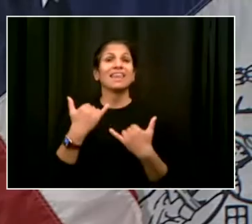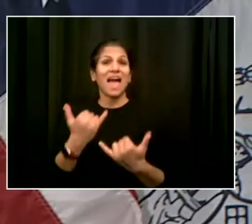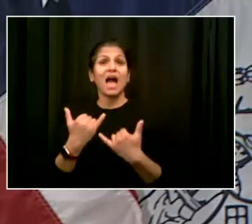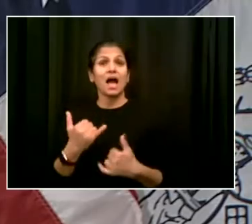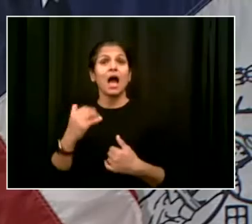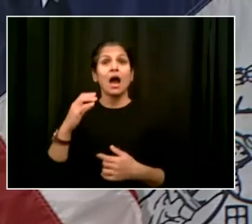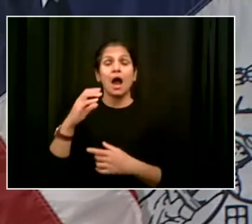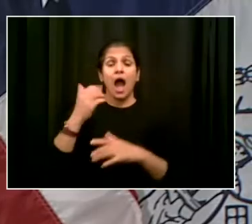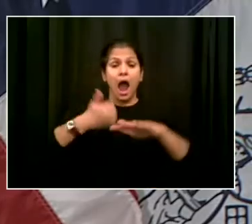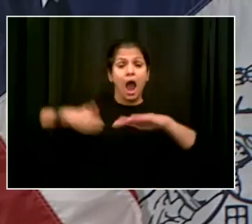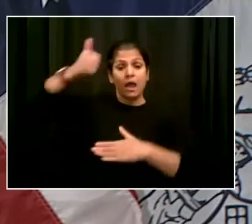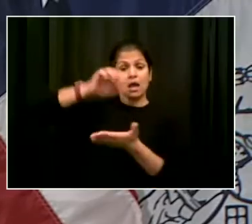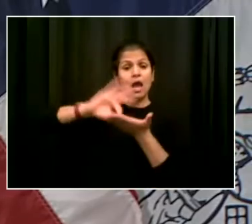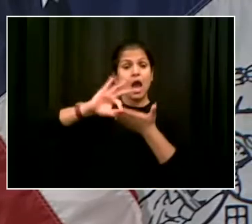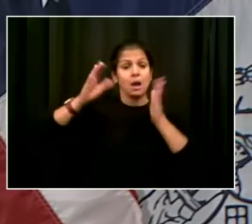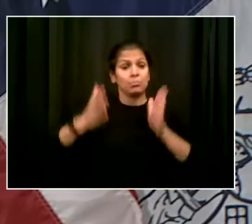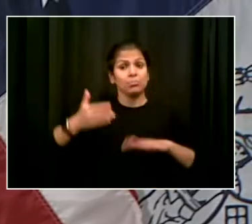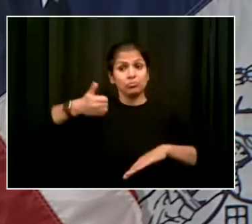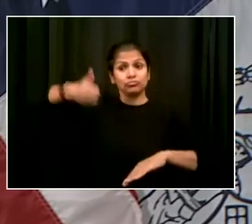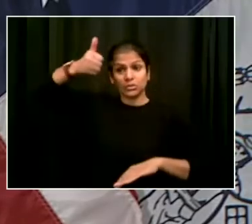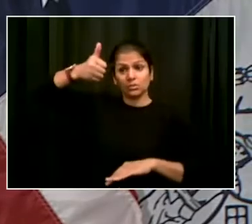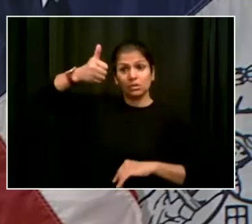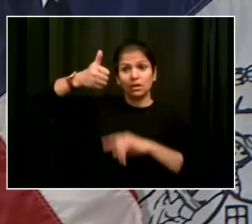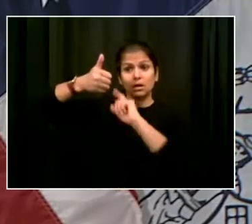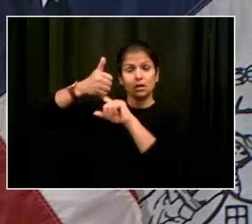CONTROLLER IS